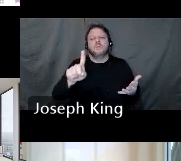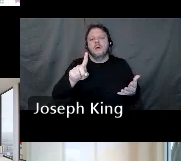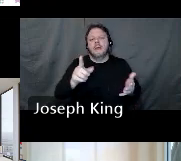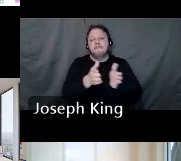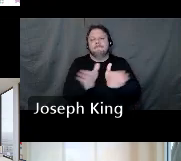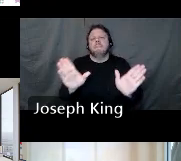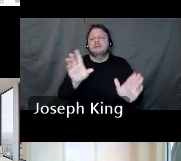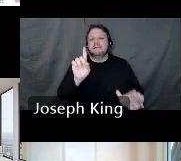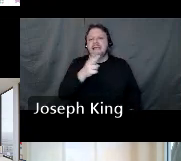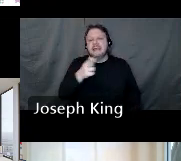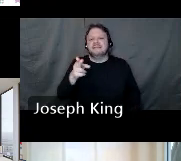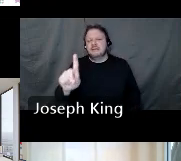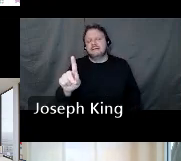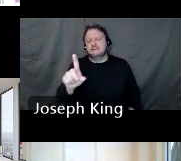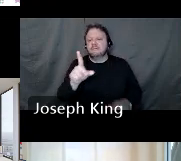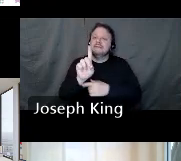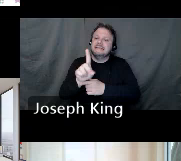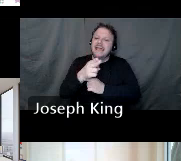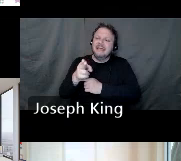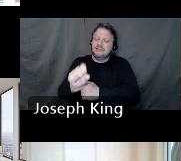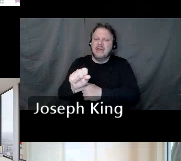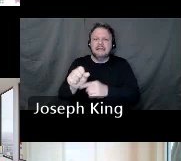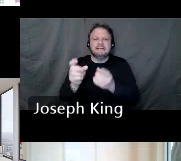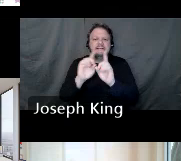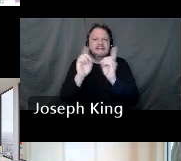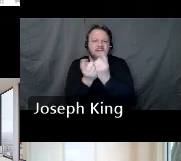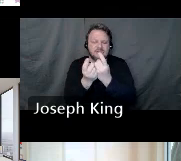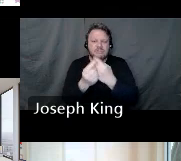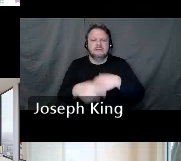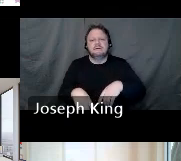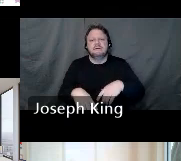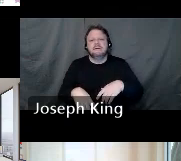other than the Division of Aging where I am,